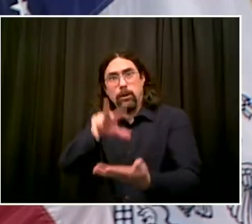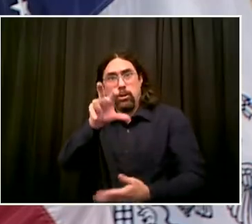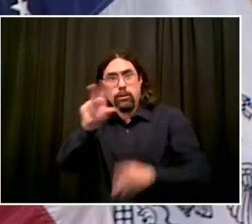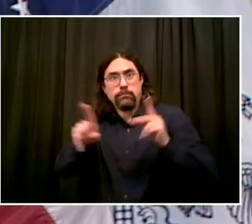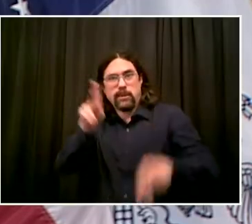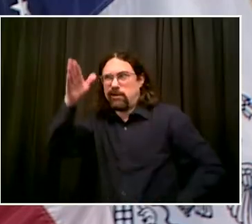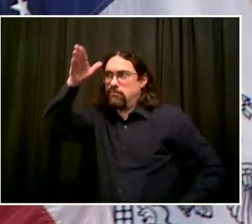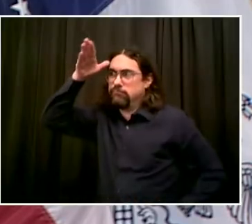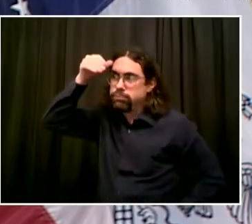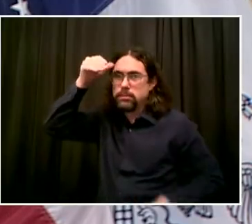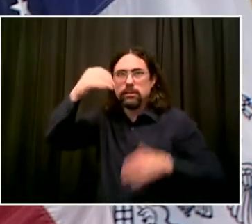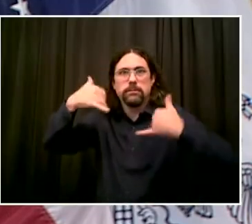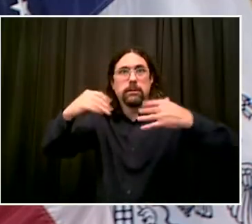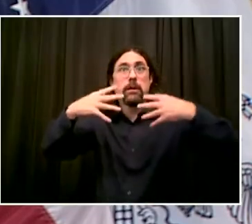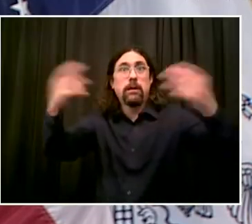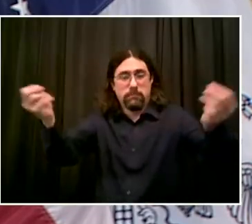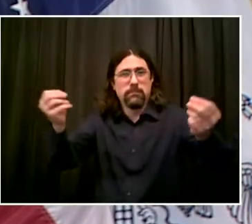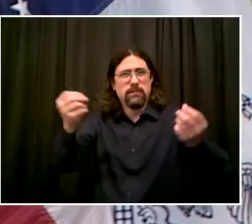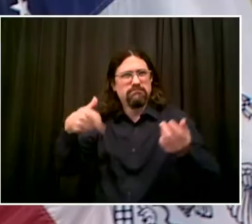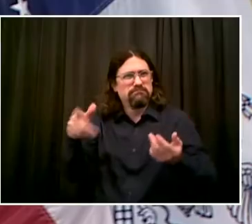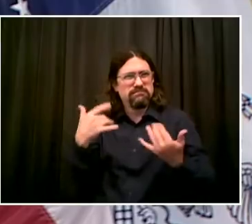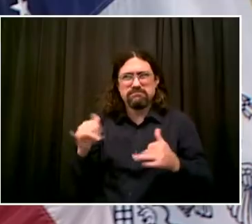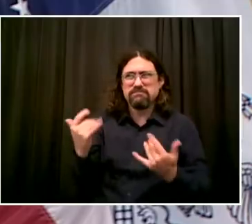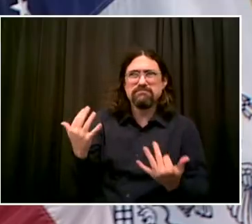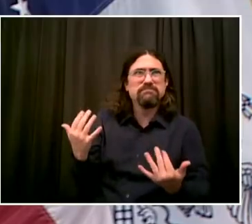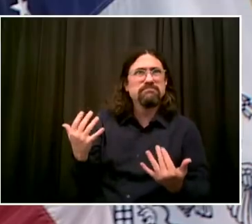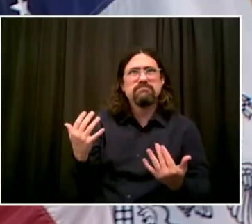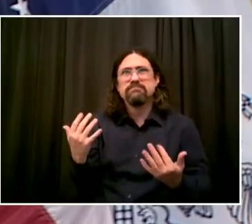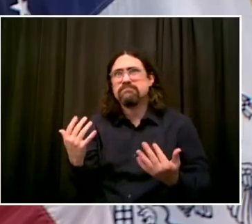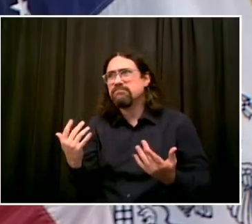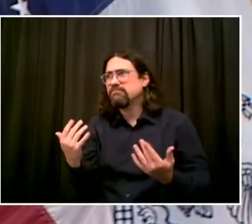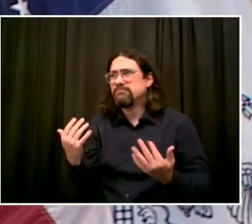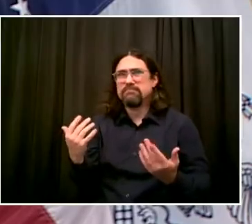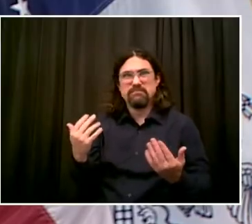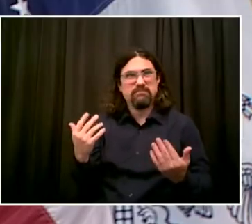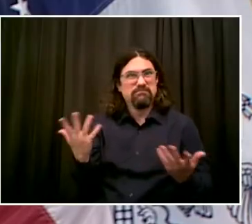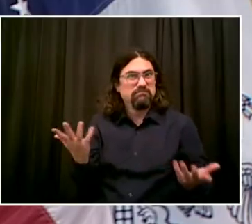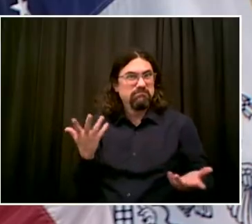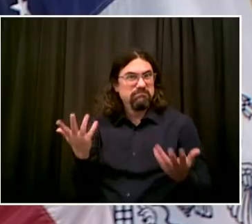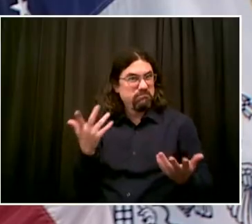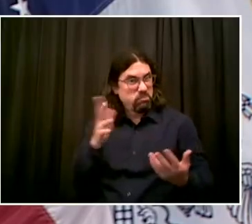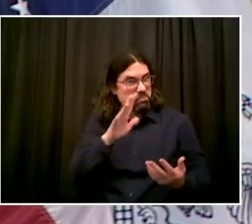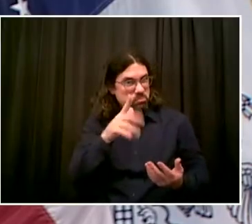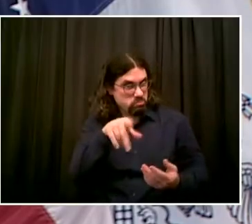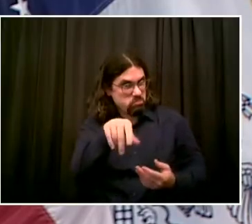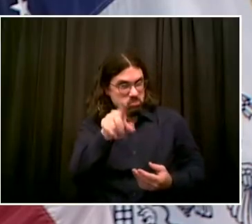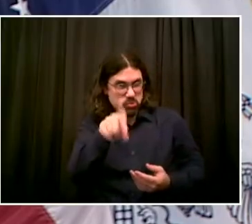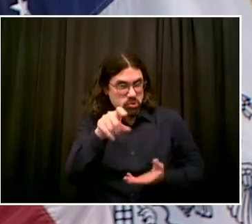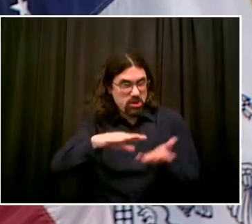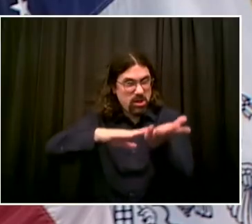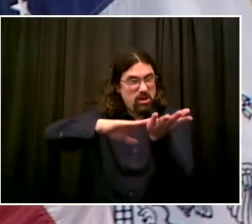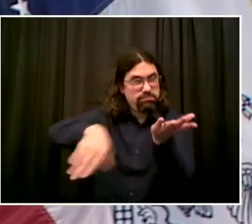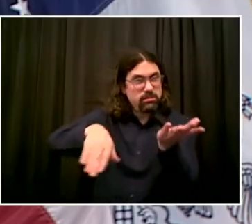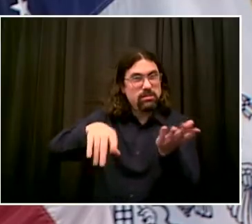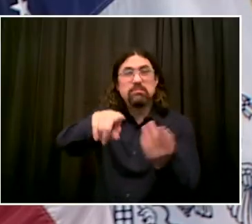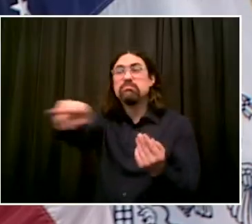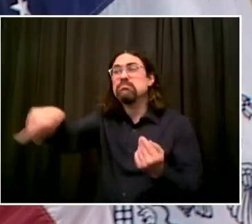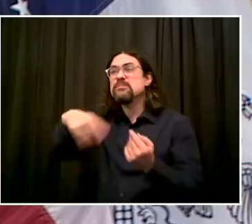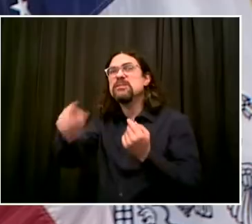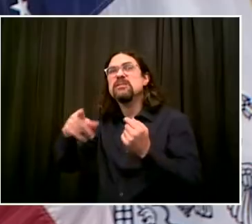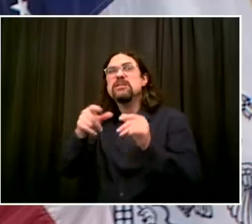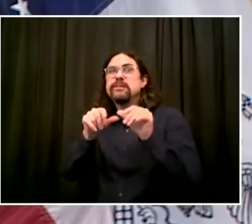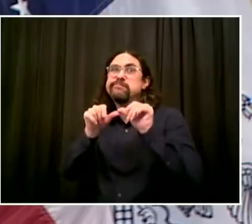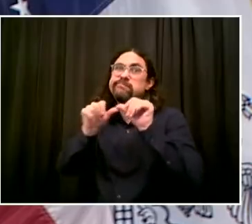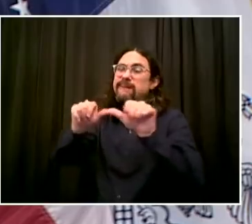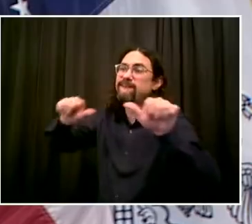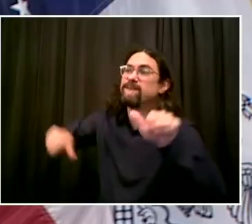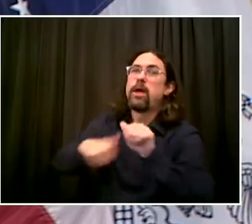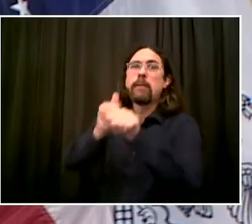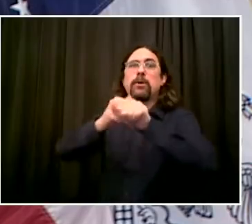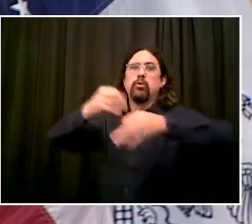FOR VIOLATING